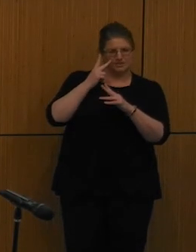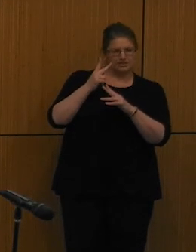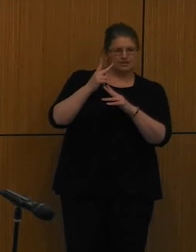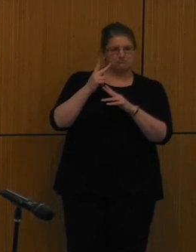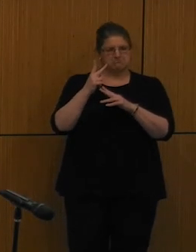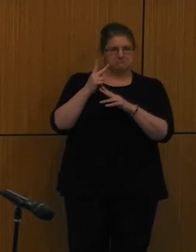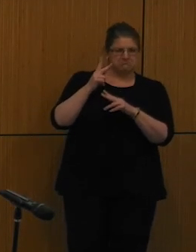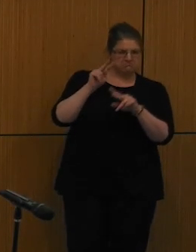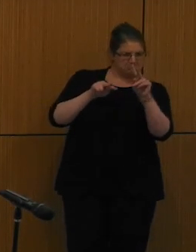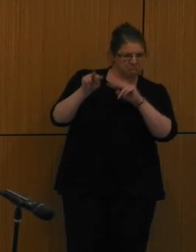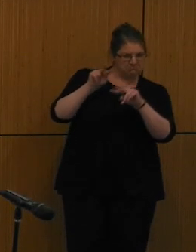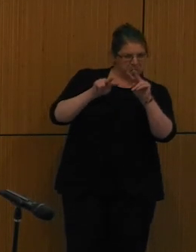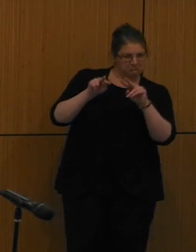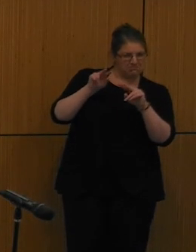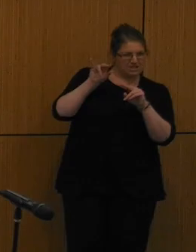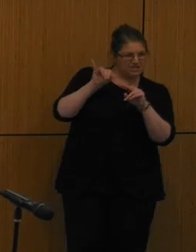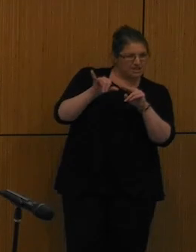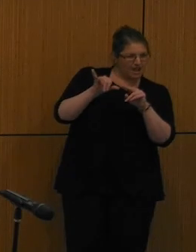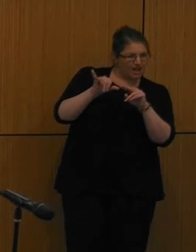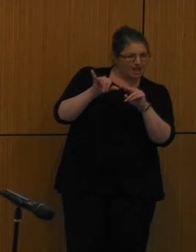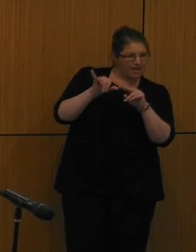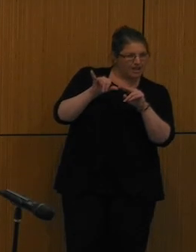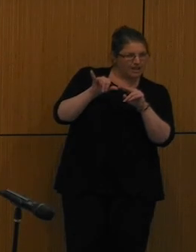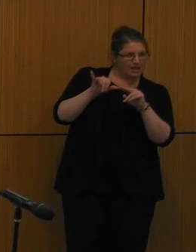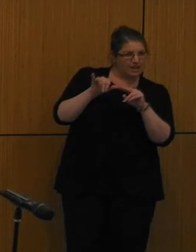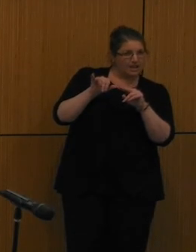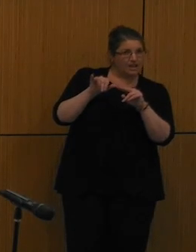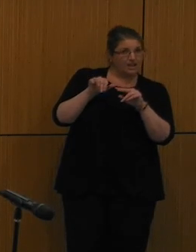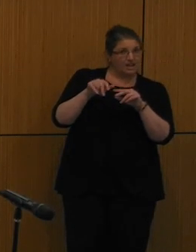And is that something that these organisms has that allows it to also colonize